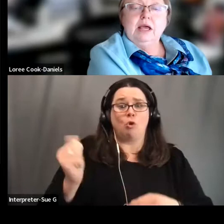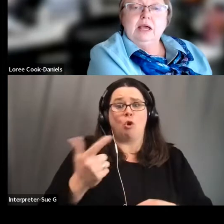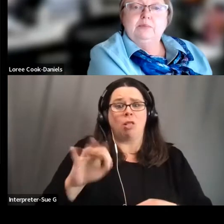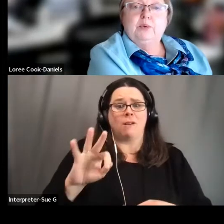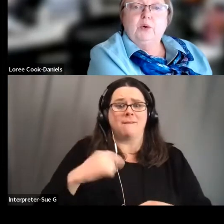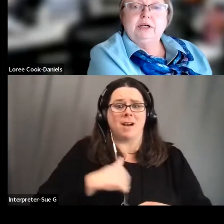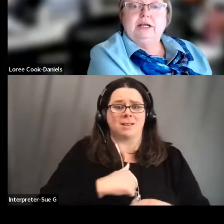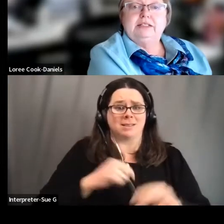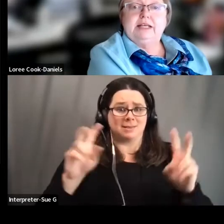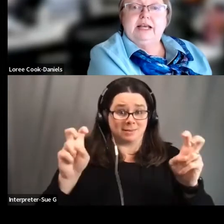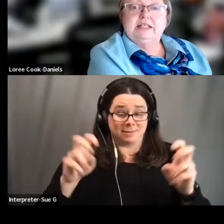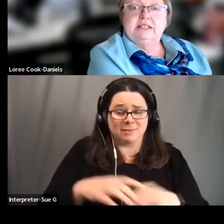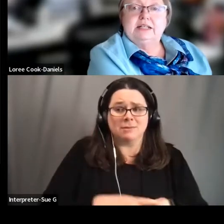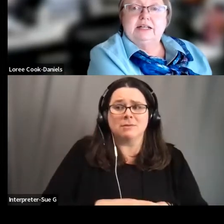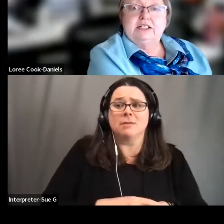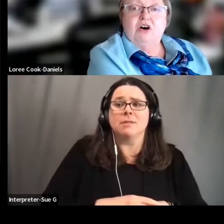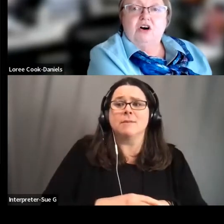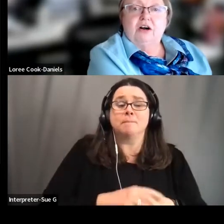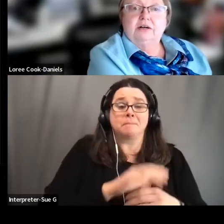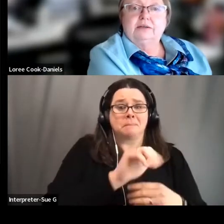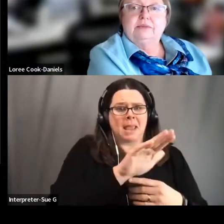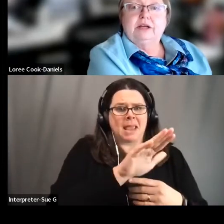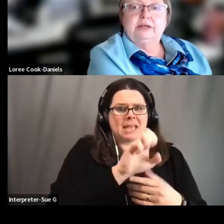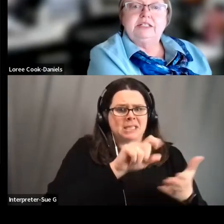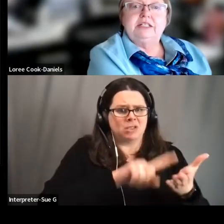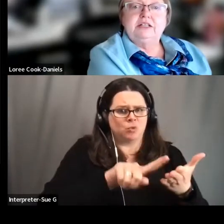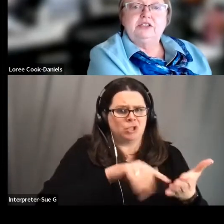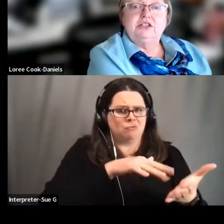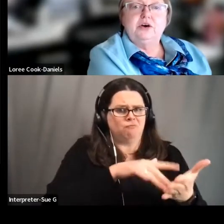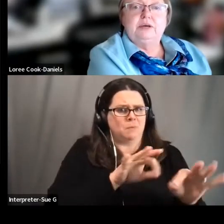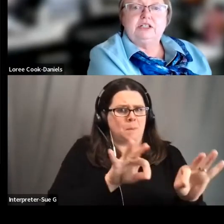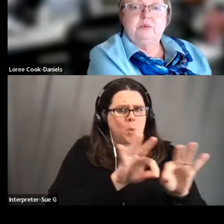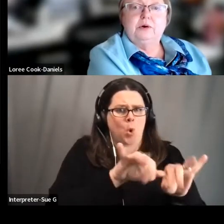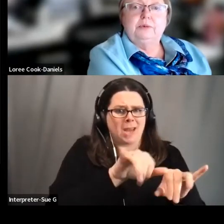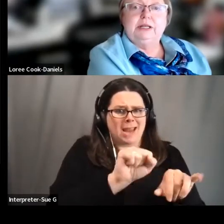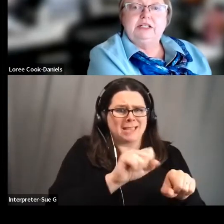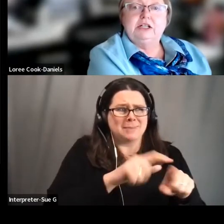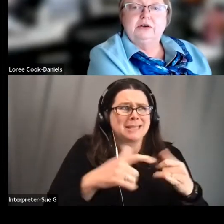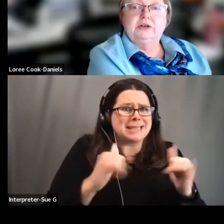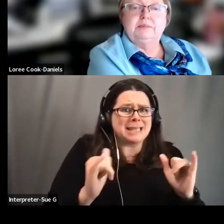Important as the ACEs studies are, there is still so much more we need to learn